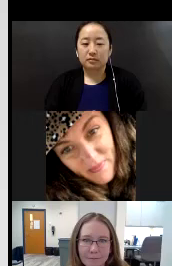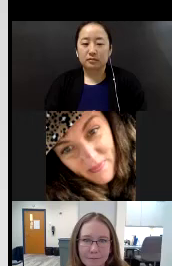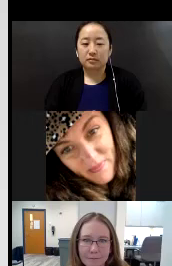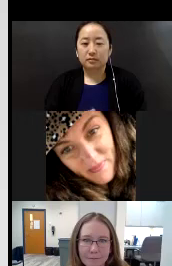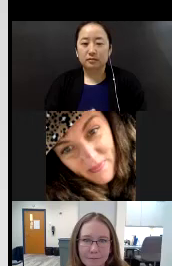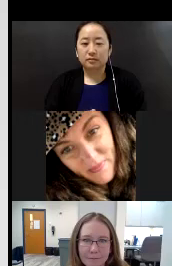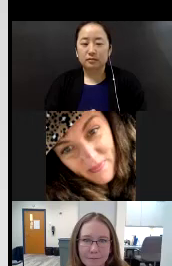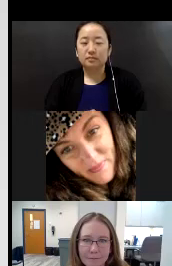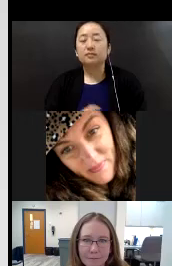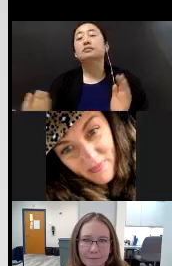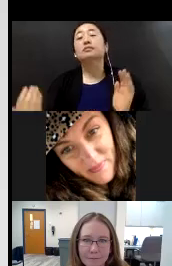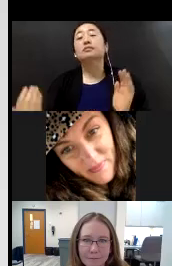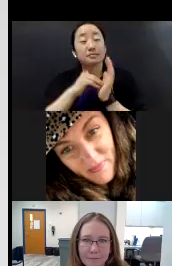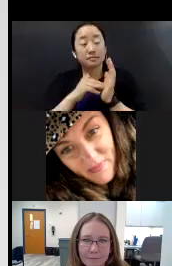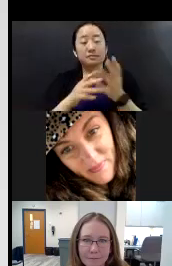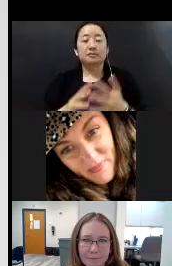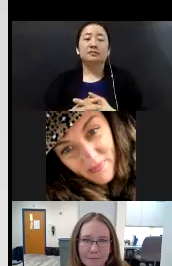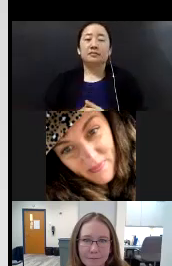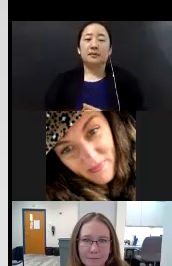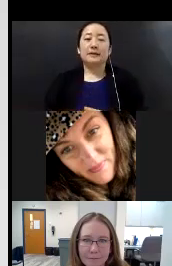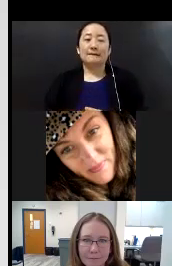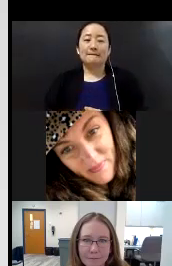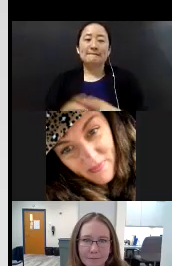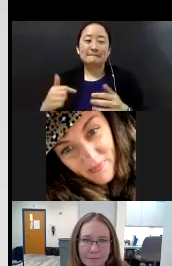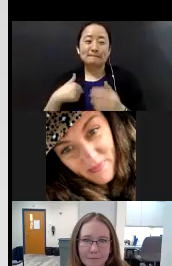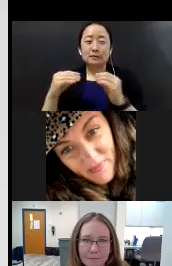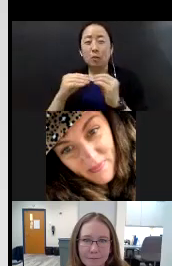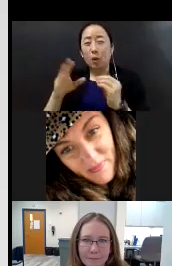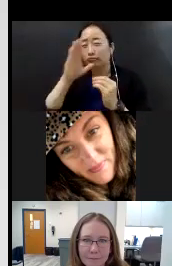AGAIN, THEN I AM ABLE T BE MORE DIRECT. THE OTHER BENEFITS OF DOING IT THIS WAY IS IN MY